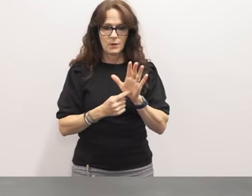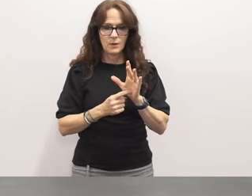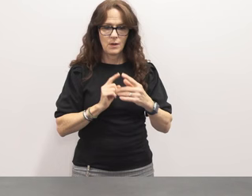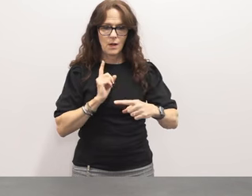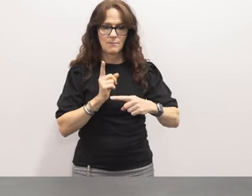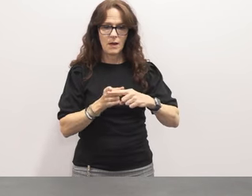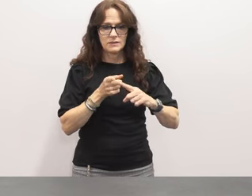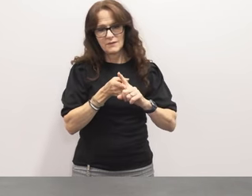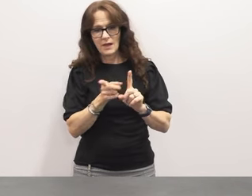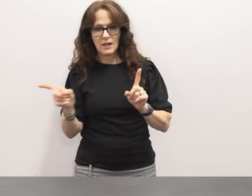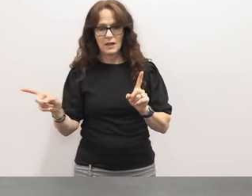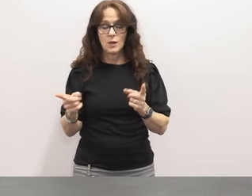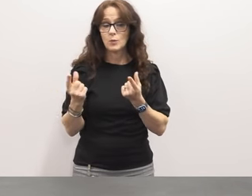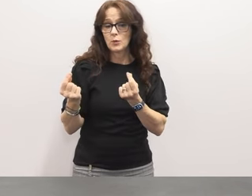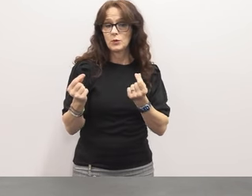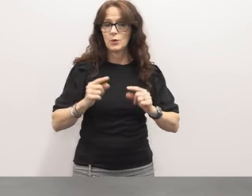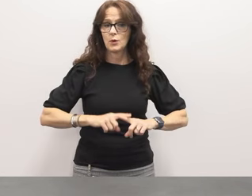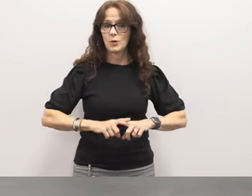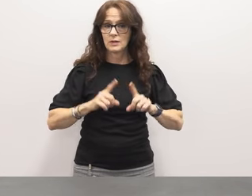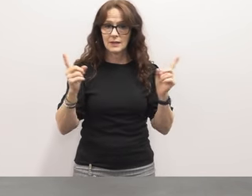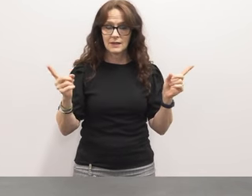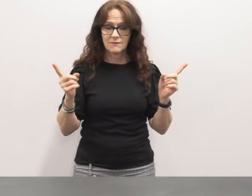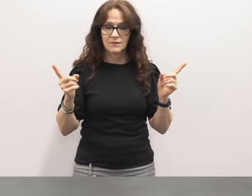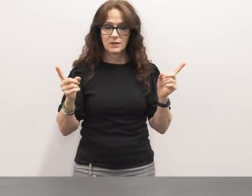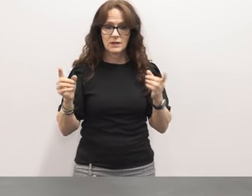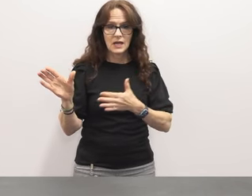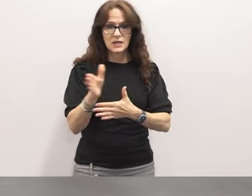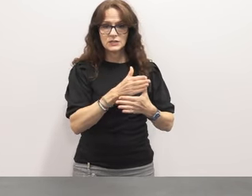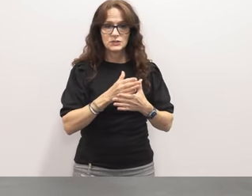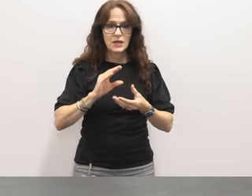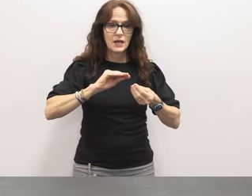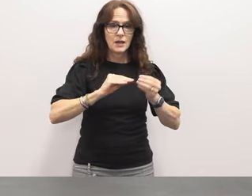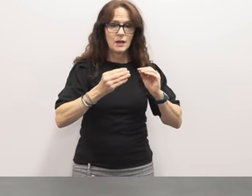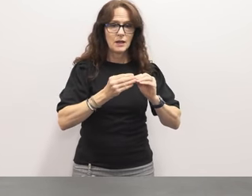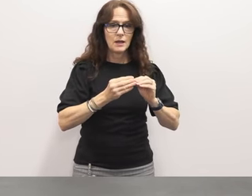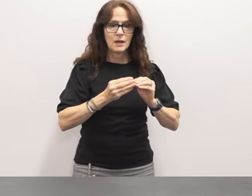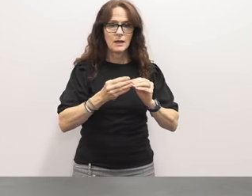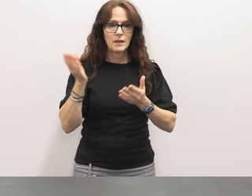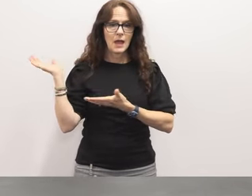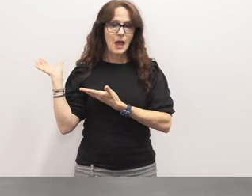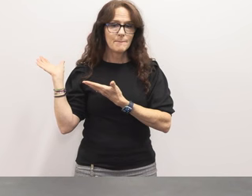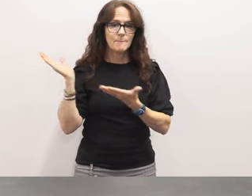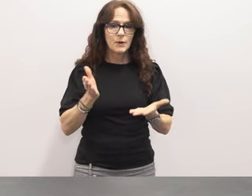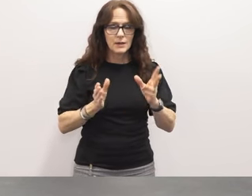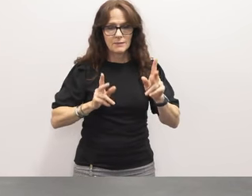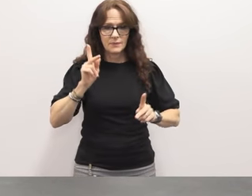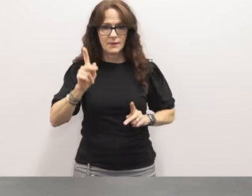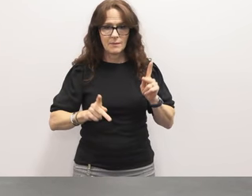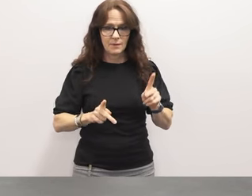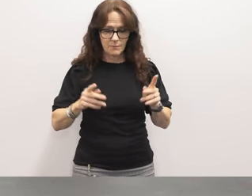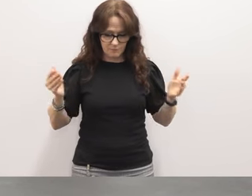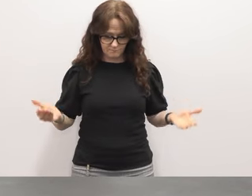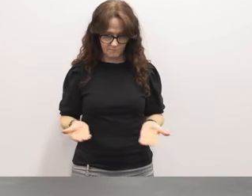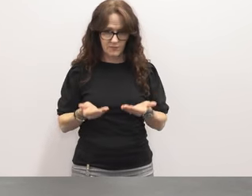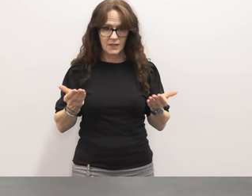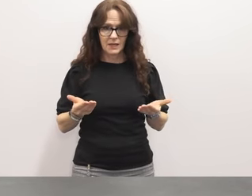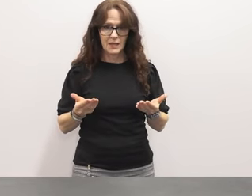So what we wanted to do differently is share data, but also bring the folks in that make the data happen